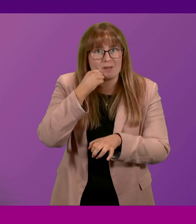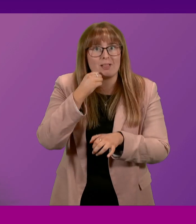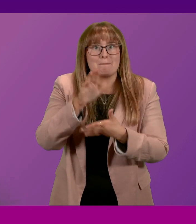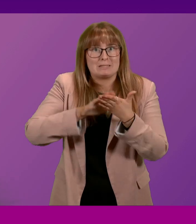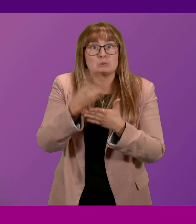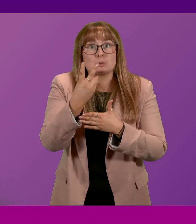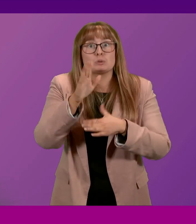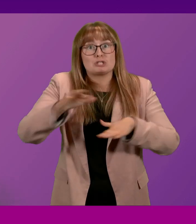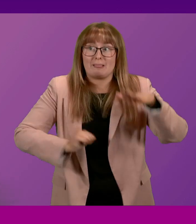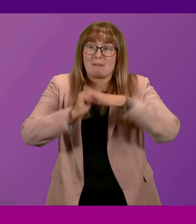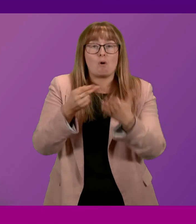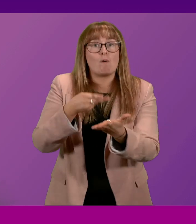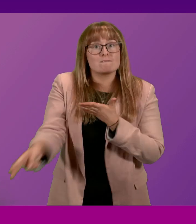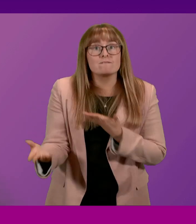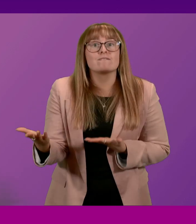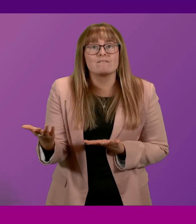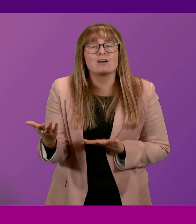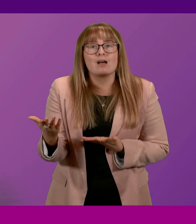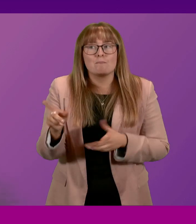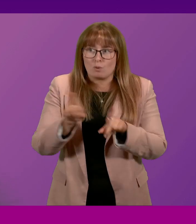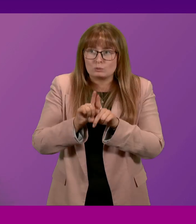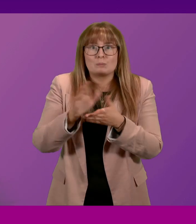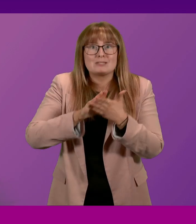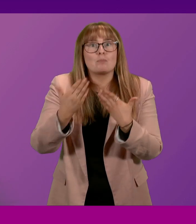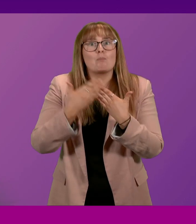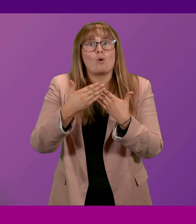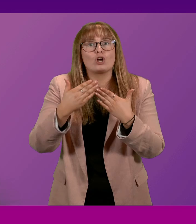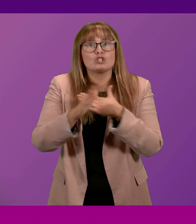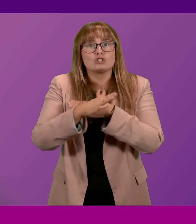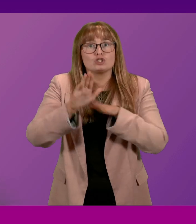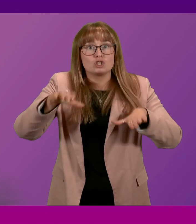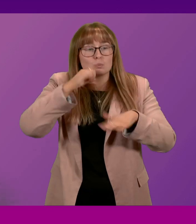limit and, as a consequence, will lift more children out of poverty. That is the first thing